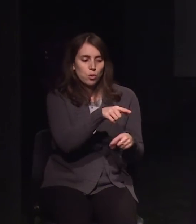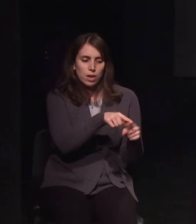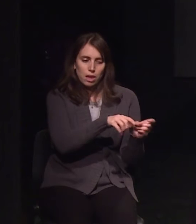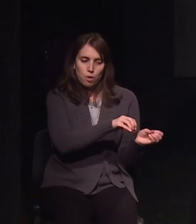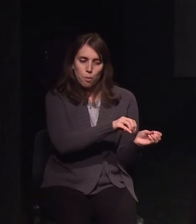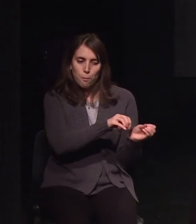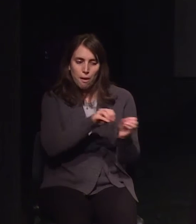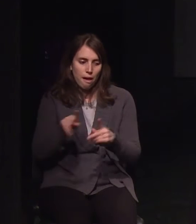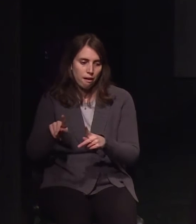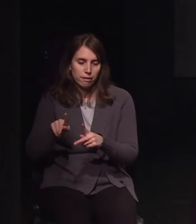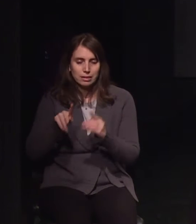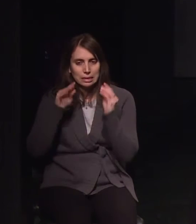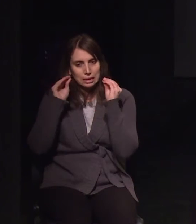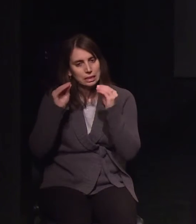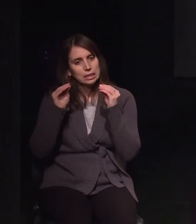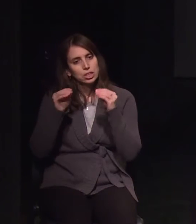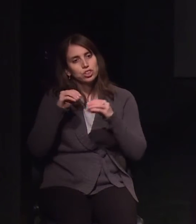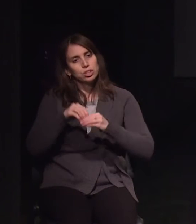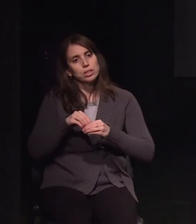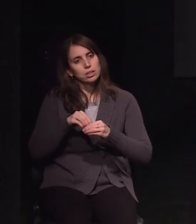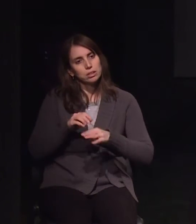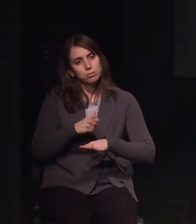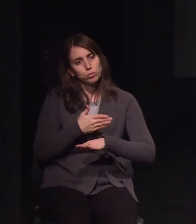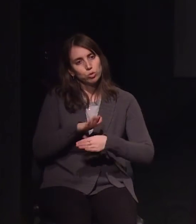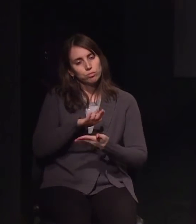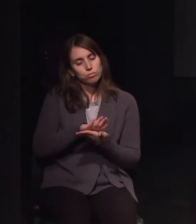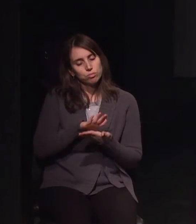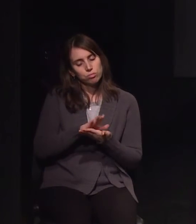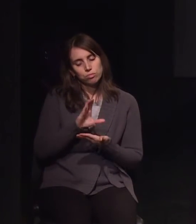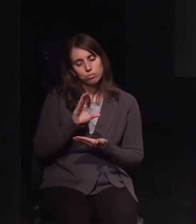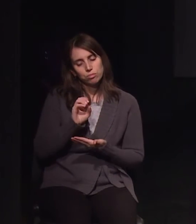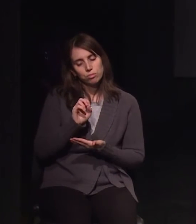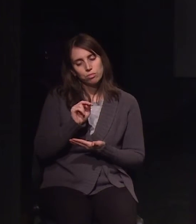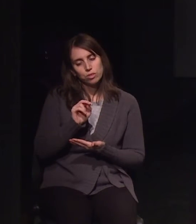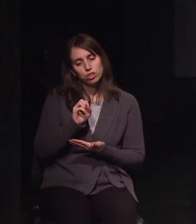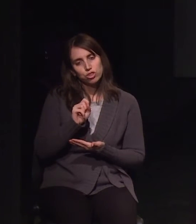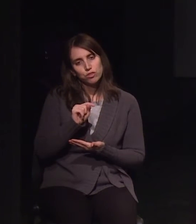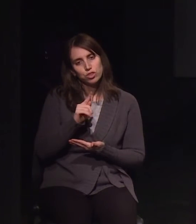But I think the notion of success has really shifted, luckily.